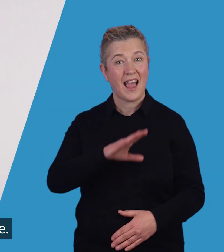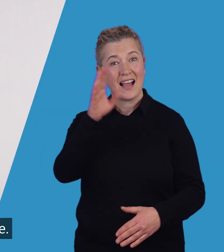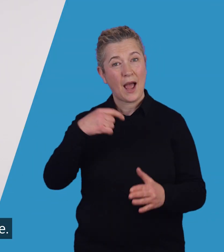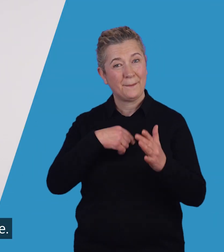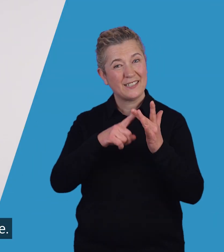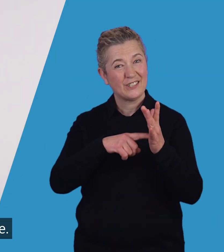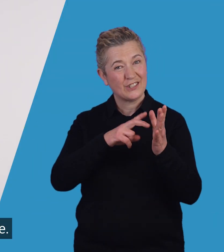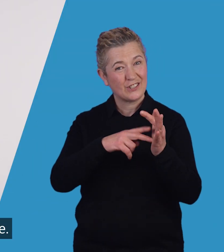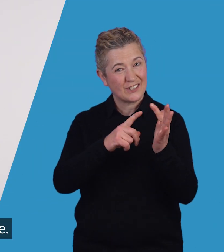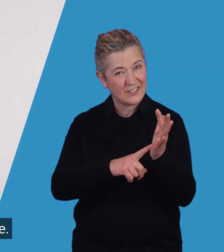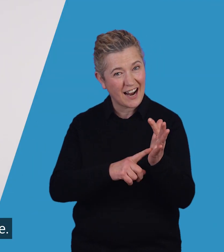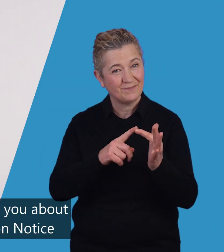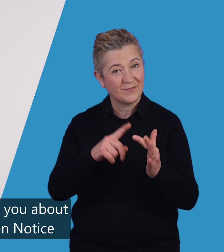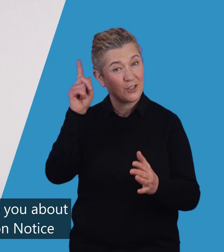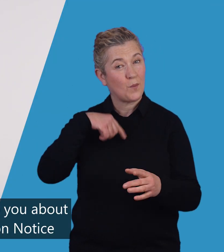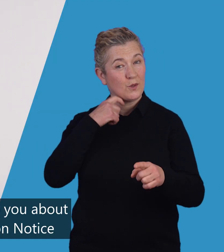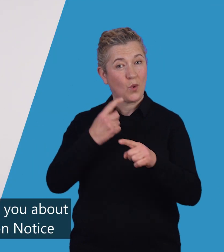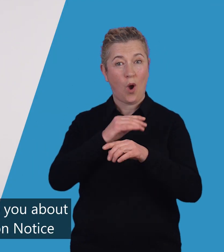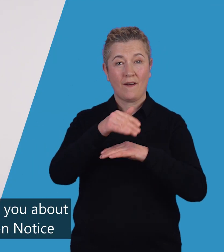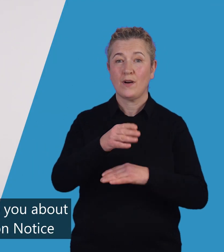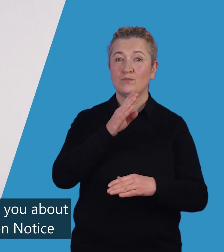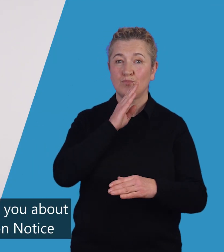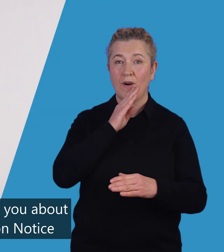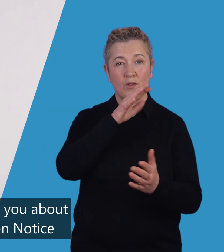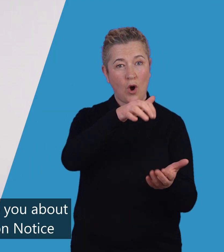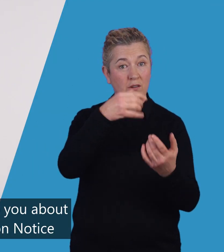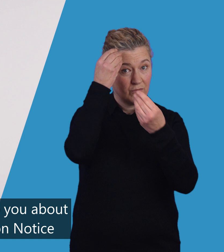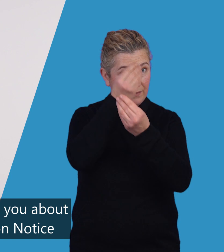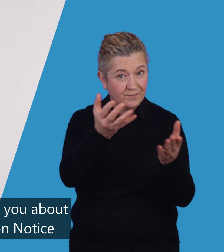Hi, I'm Janelle. Today I'll be talking to you about the Privacy Collection Notice